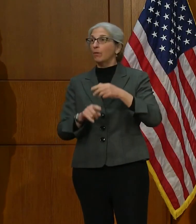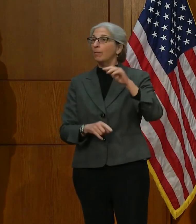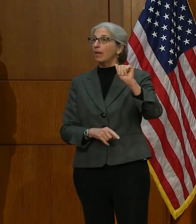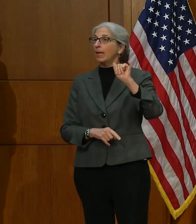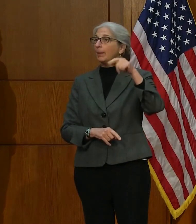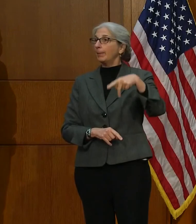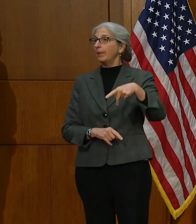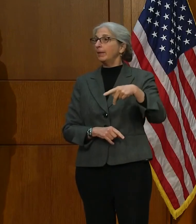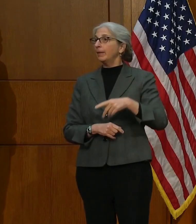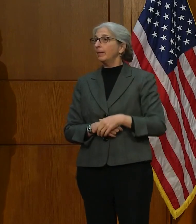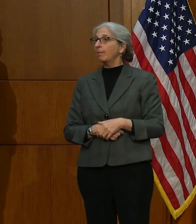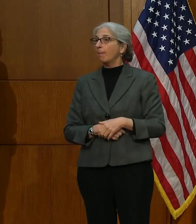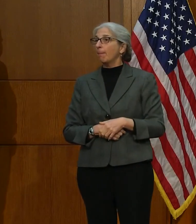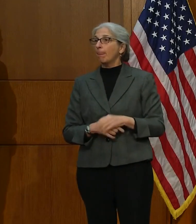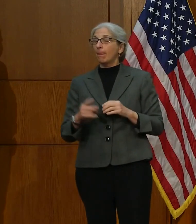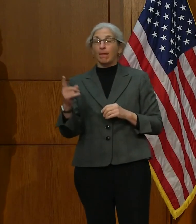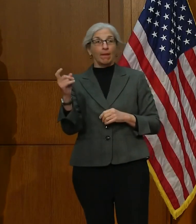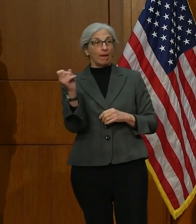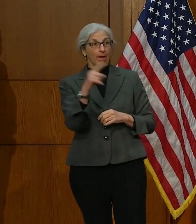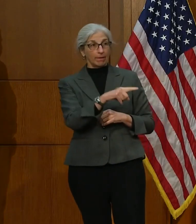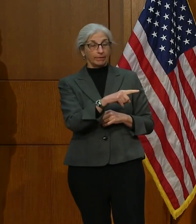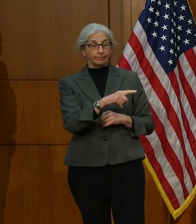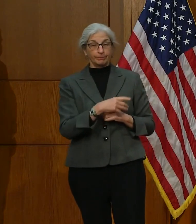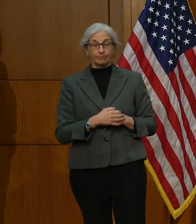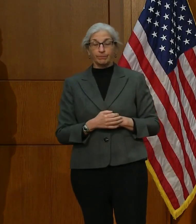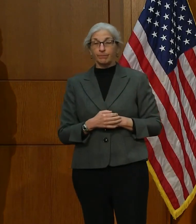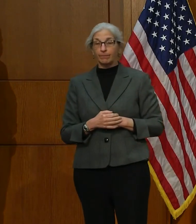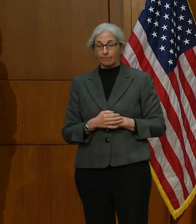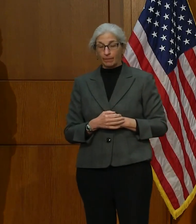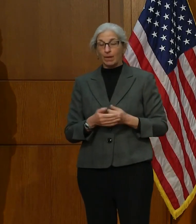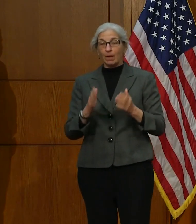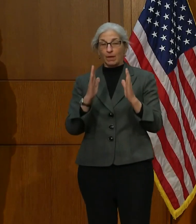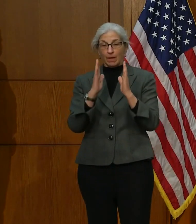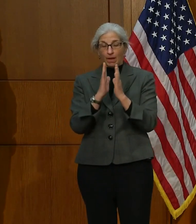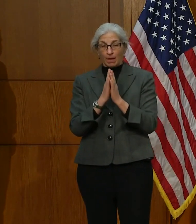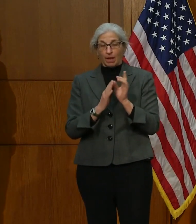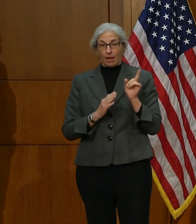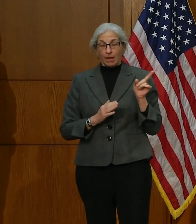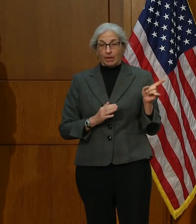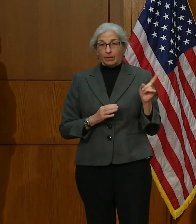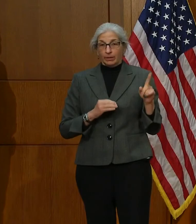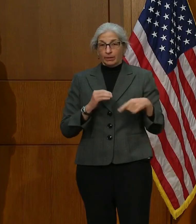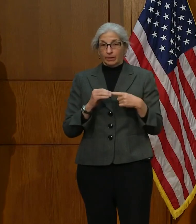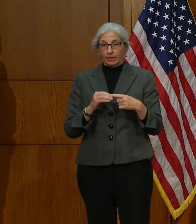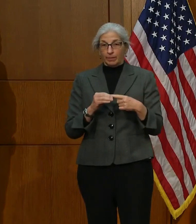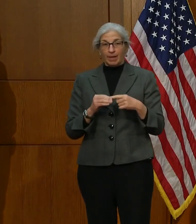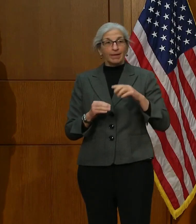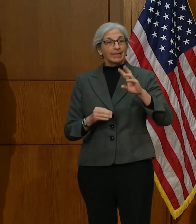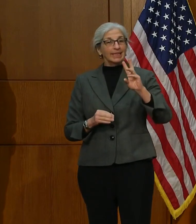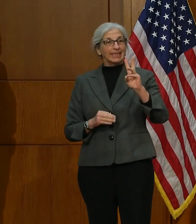GUINNESS. IS HE DEPRESSED? YES